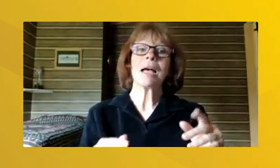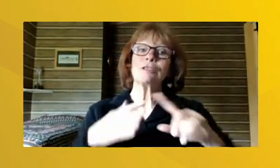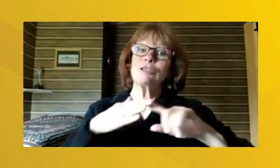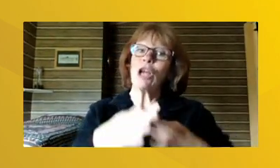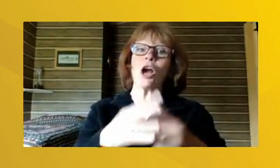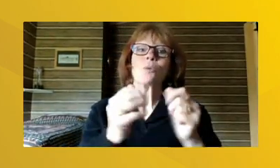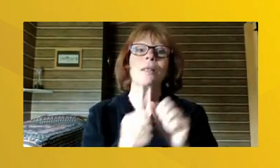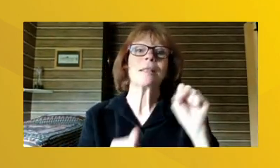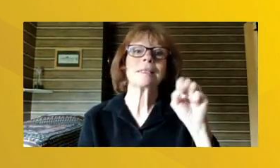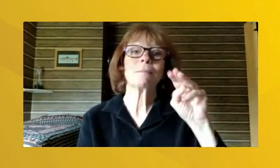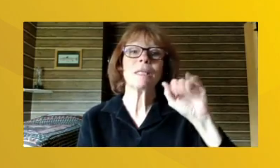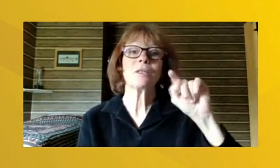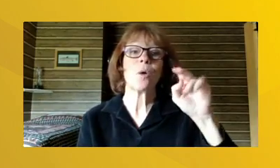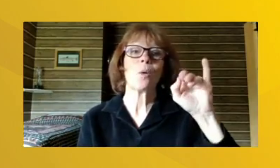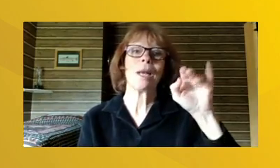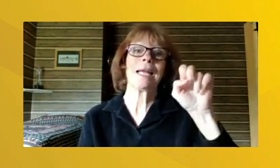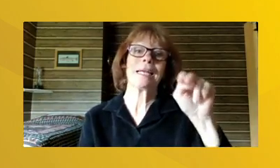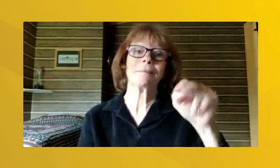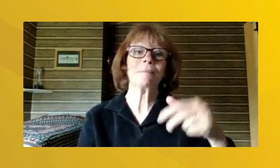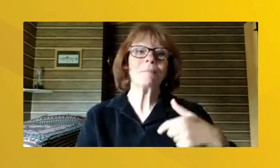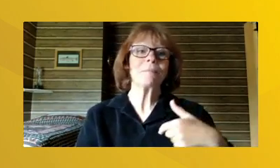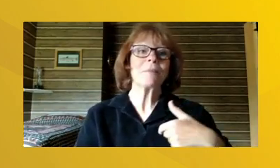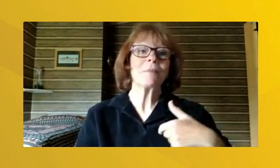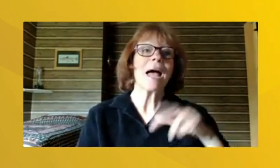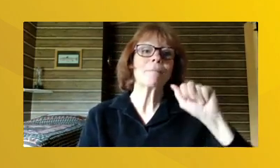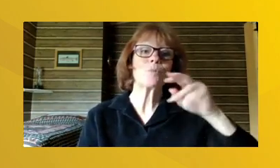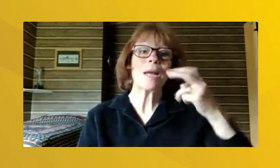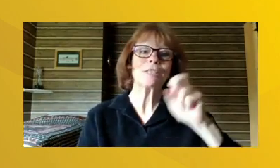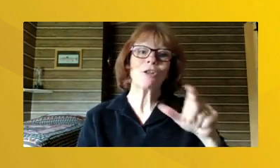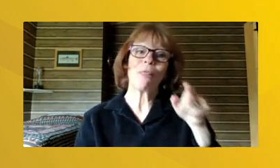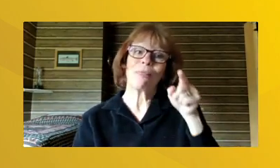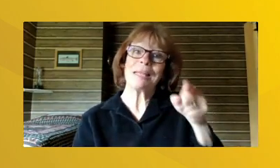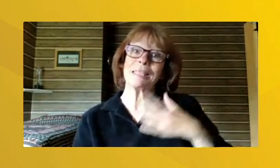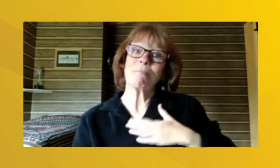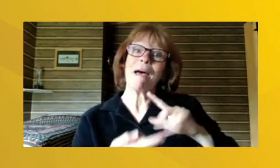This is my friend Pinky. Hi, everybody. And I have exciting news for you.